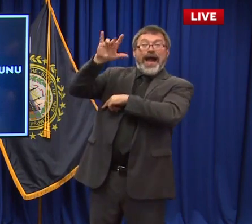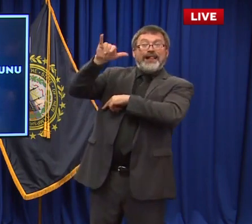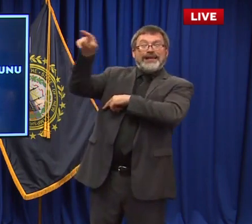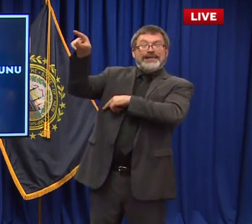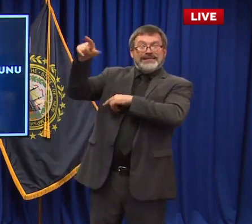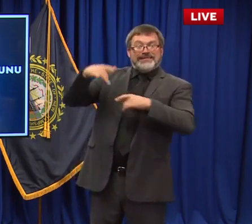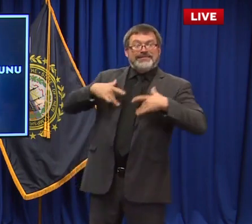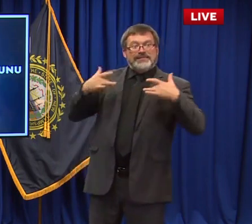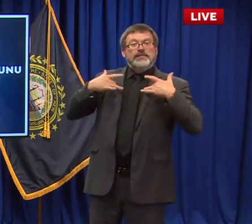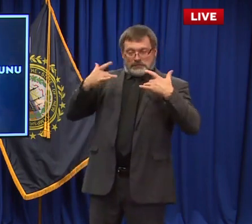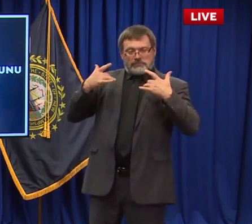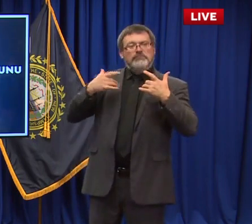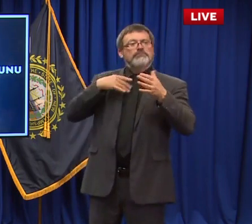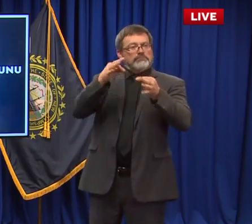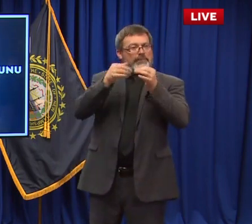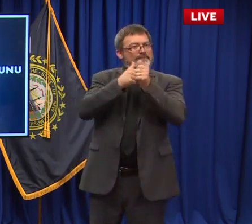THIS EVENT IS TAKING PLACE WITHIN THOSE GUIDELINES.